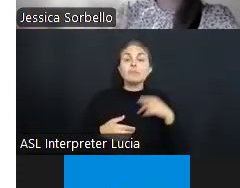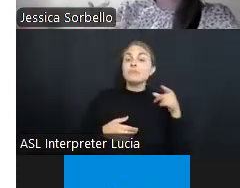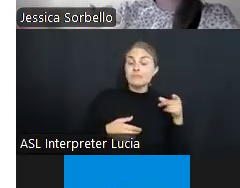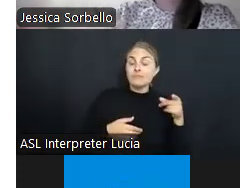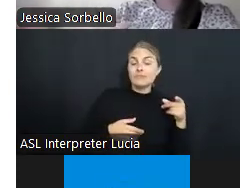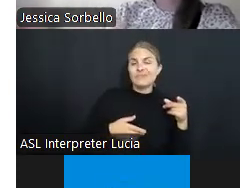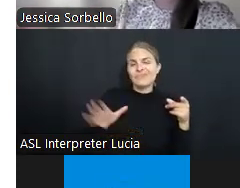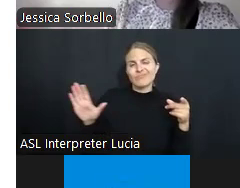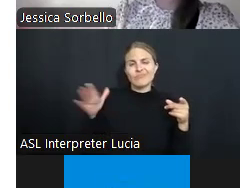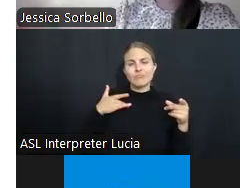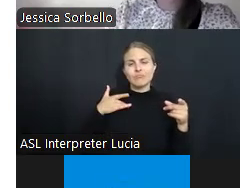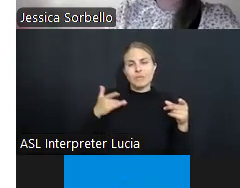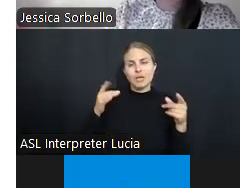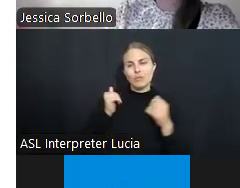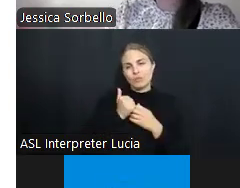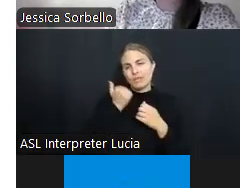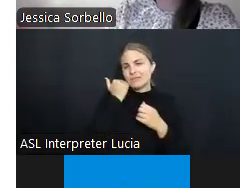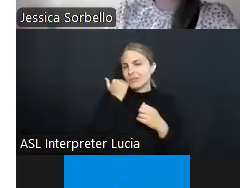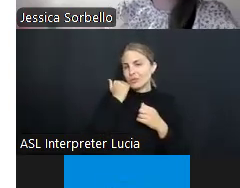and the procedure is. Versus how we talk about knee pain